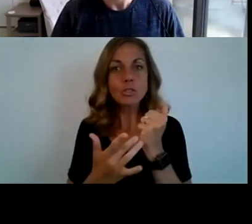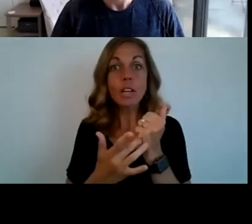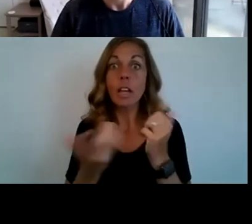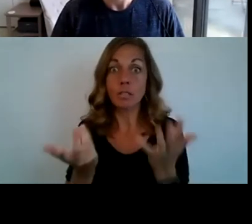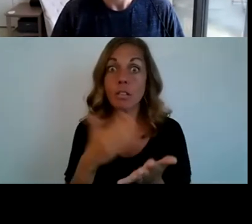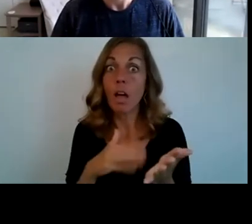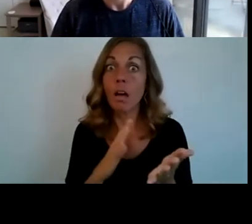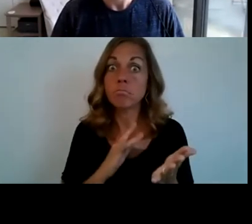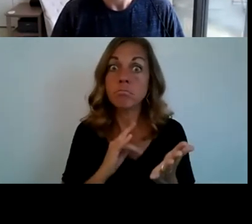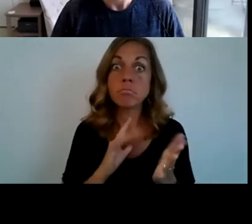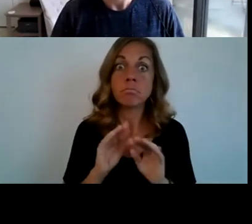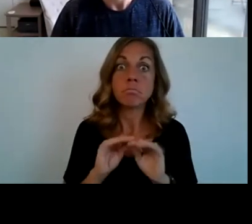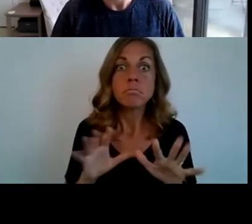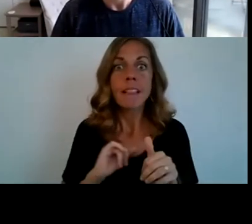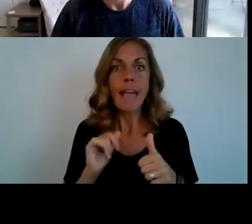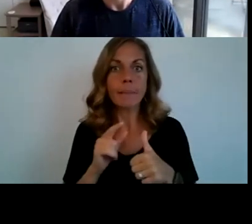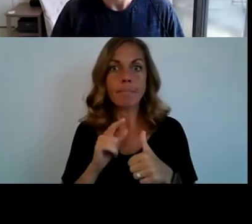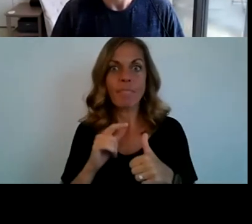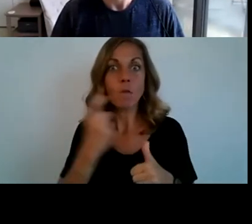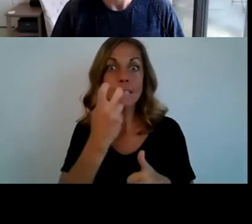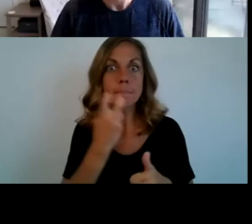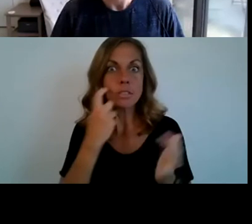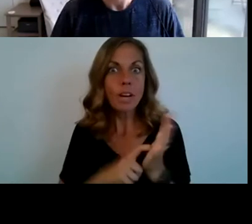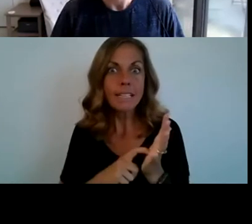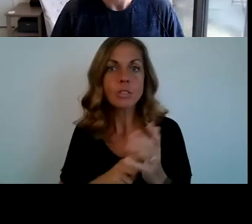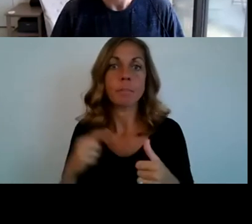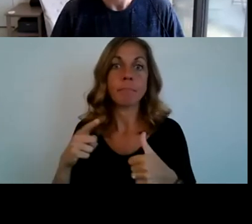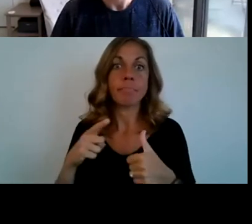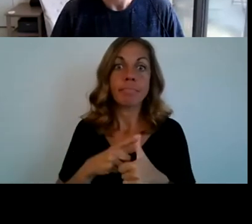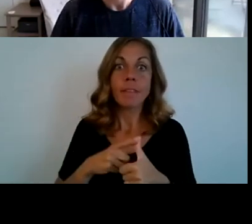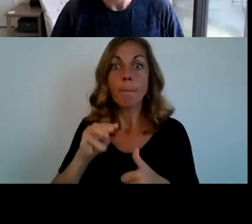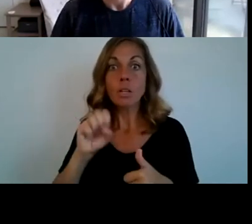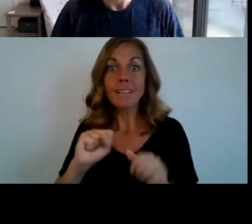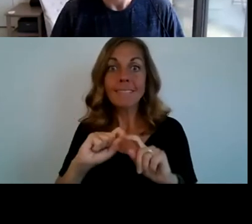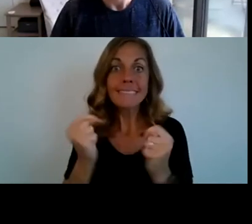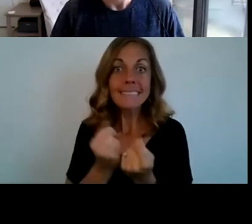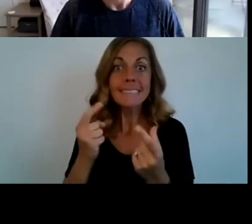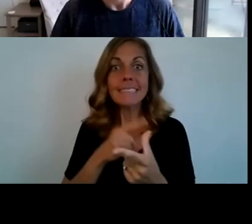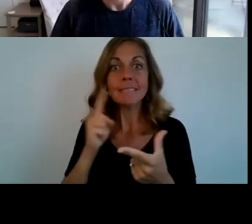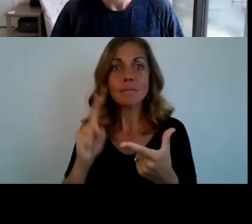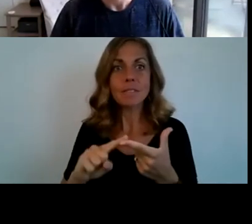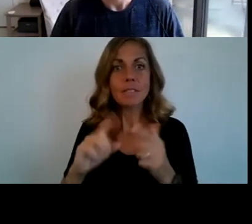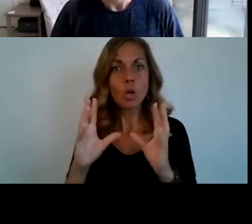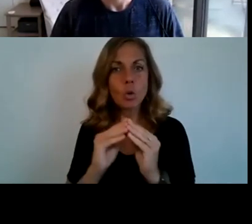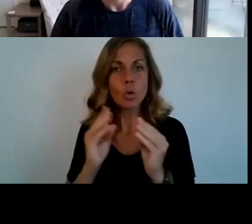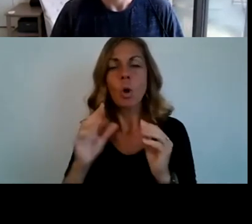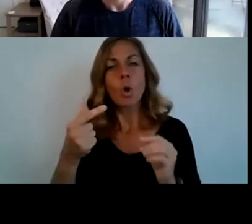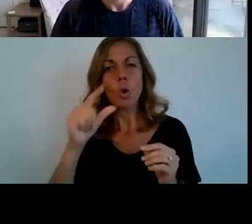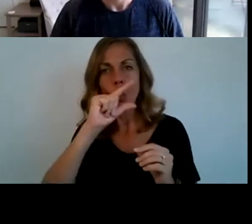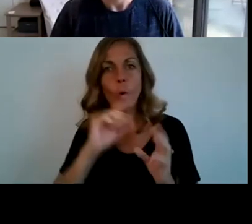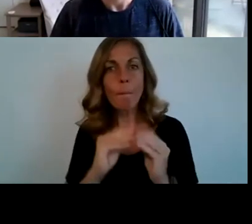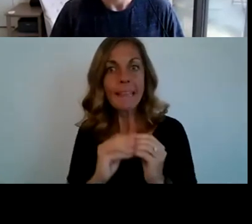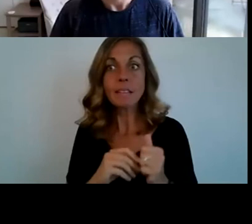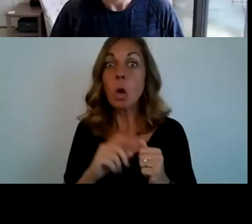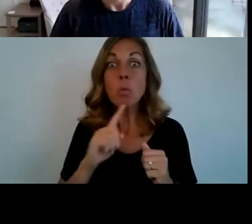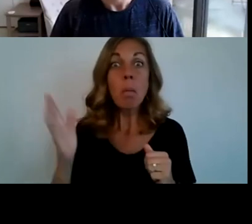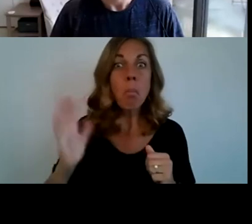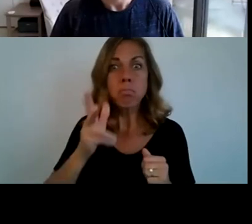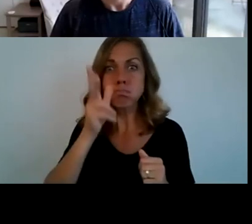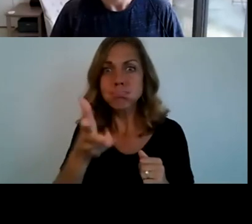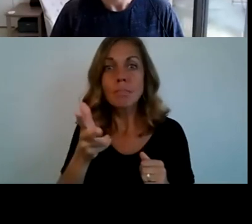Microsoft Teams, otter.ai. It's gone from pretty bad to actually not too terrible. And